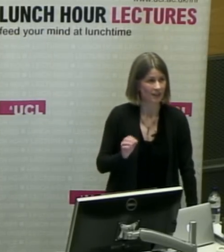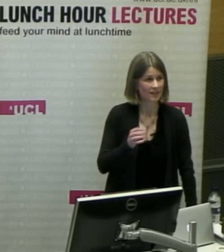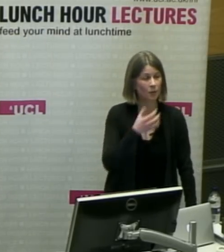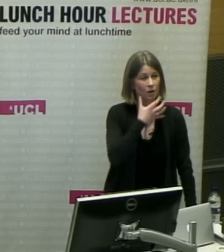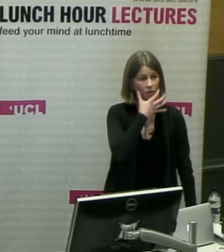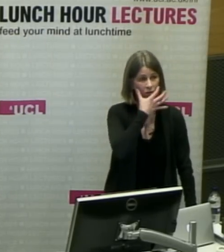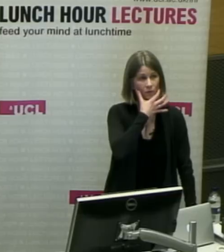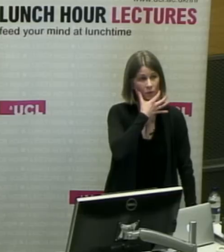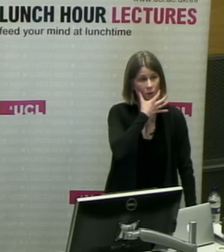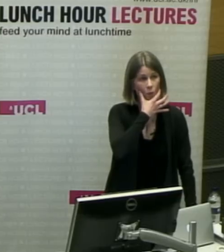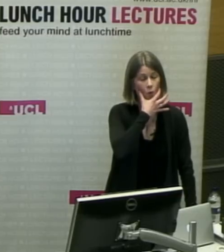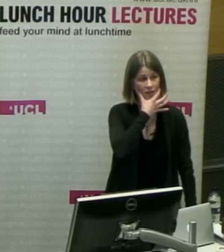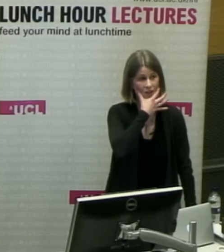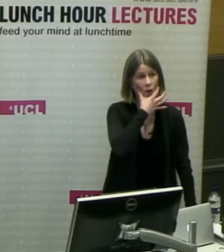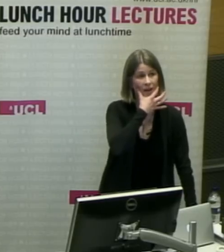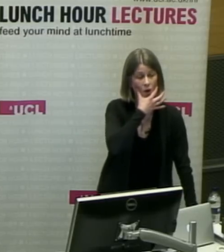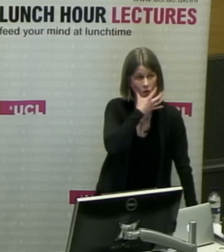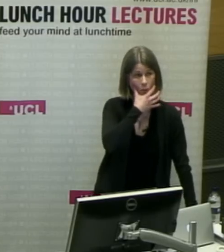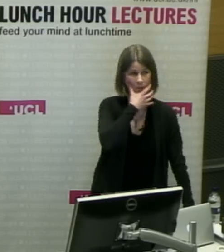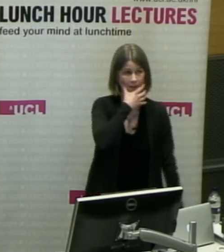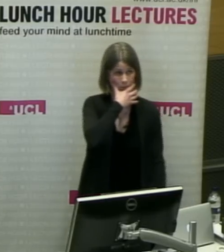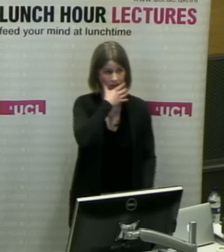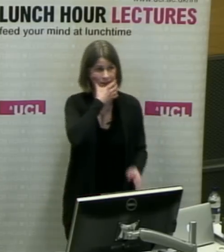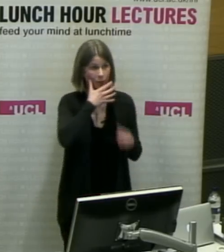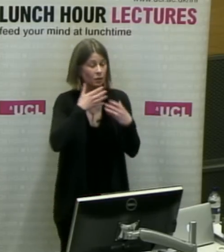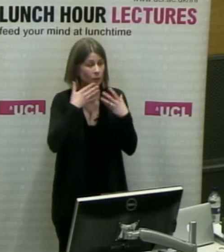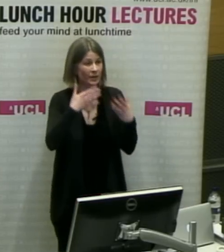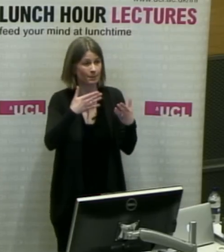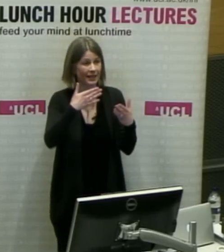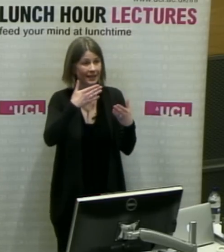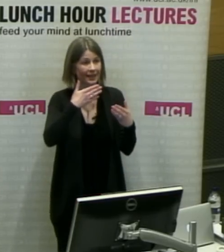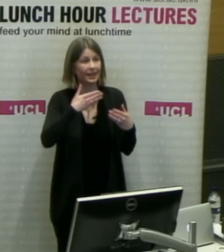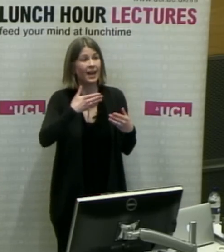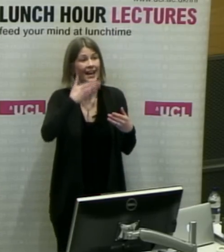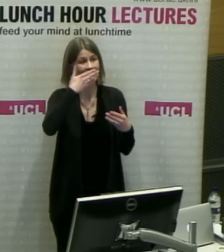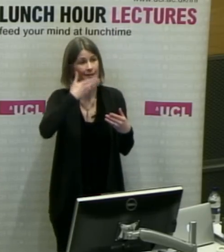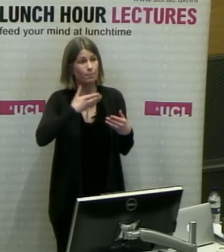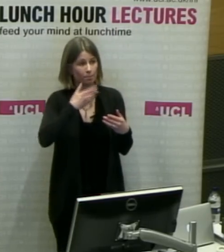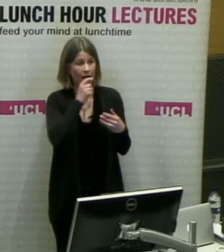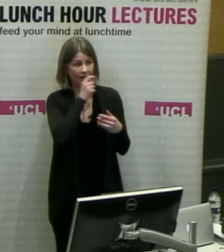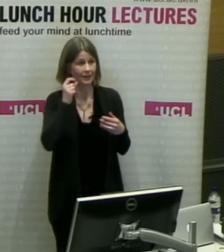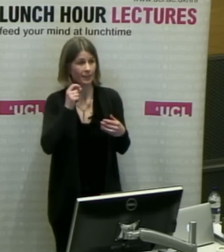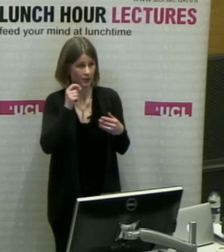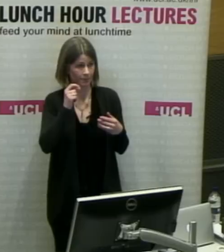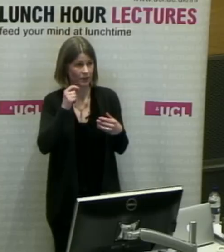A lot of what is going on when we lip-read... ..sorry, when we speak, is behind the lips.